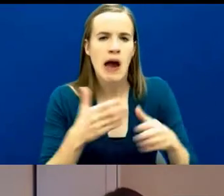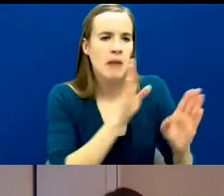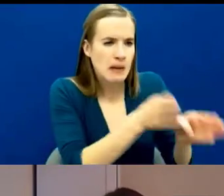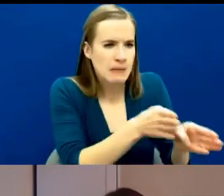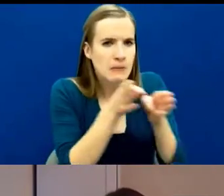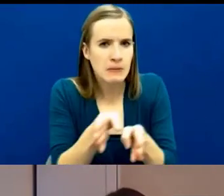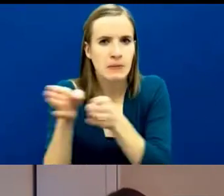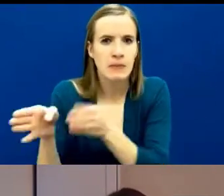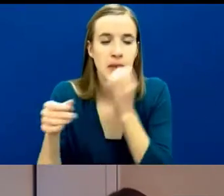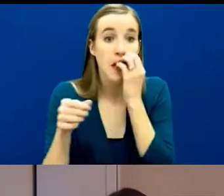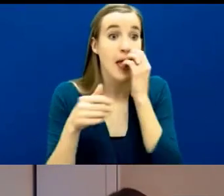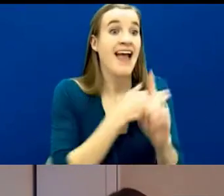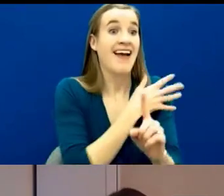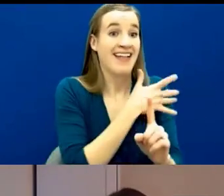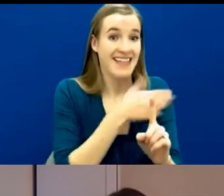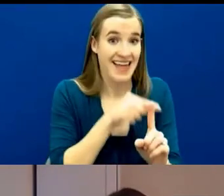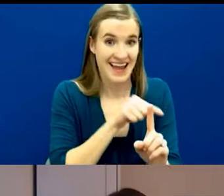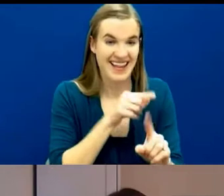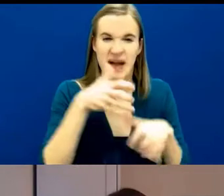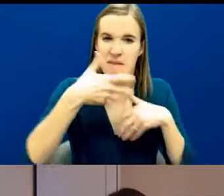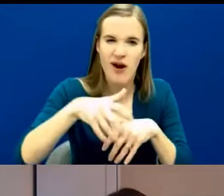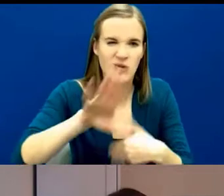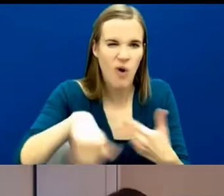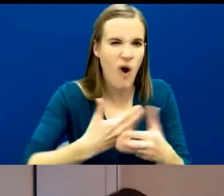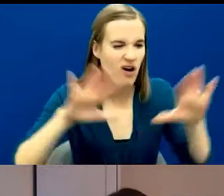Disabilities Act, and they marched down Pennsylvania Avenue. And when they got